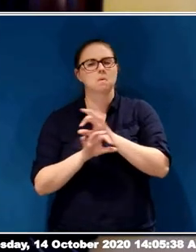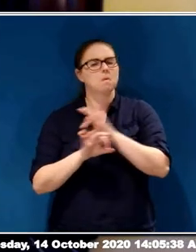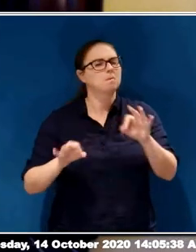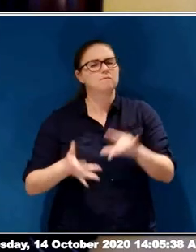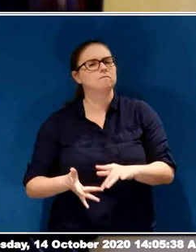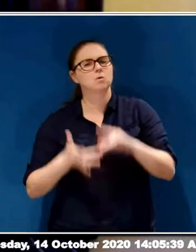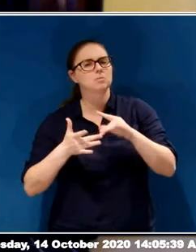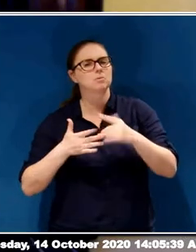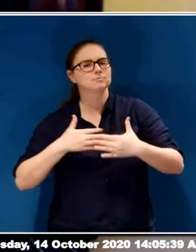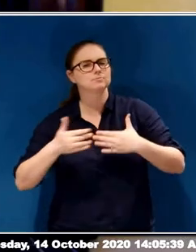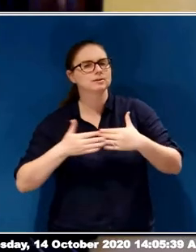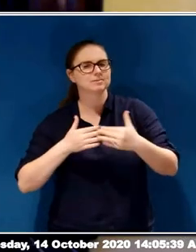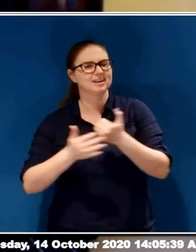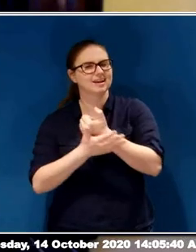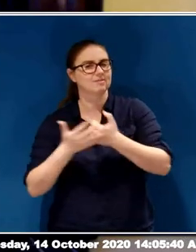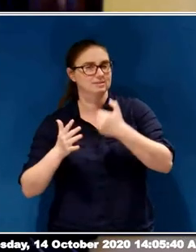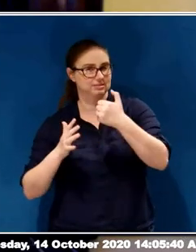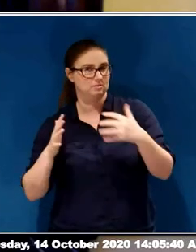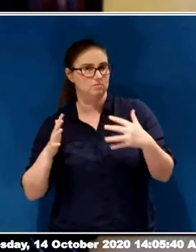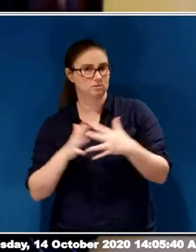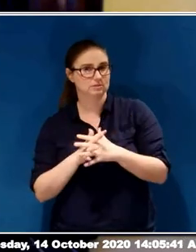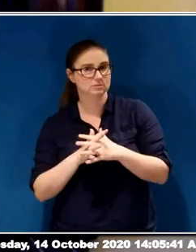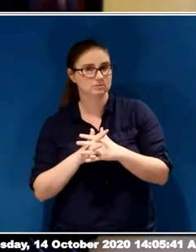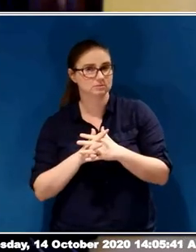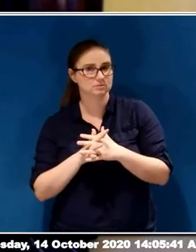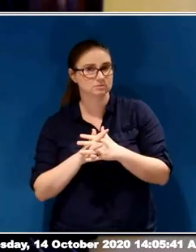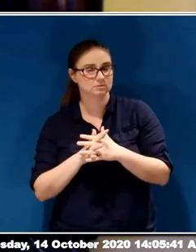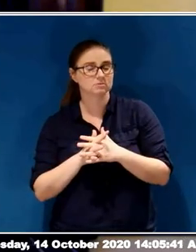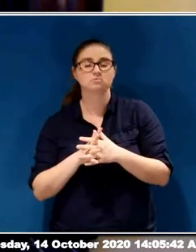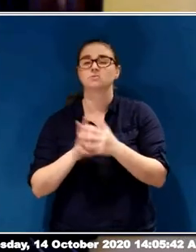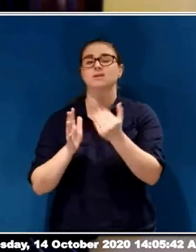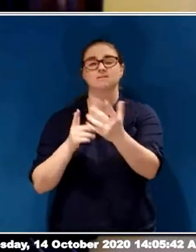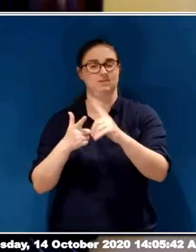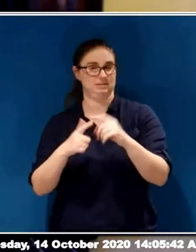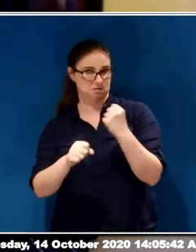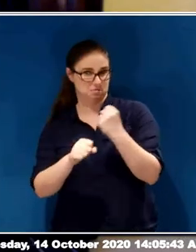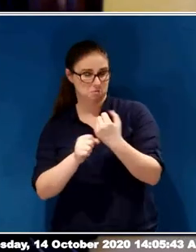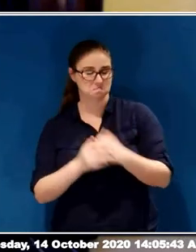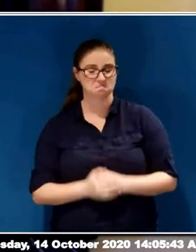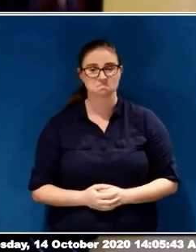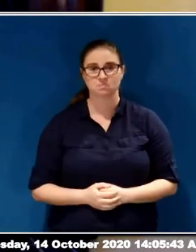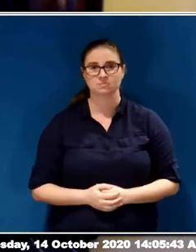example, intervention for decoding were then progress monitored, "Is this